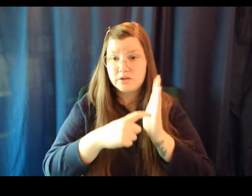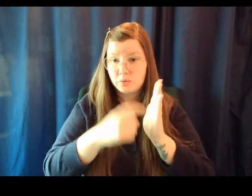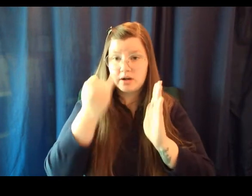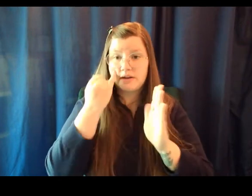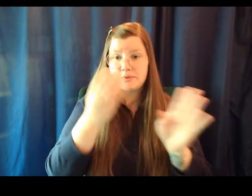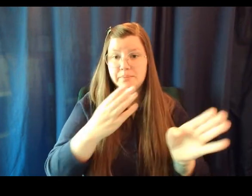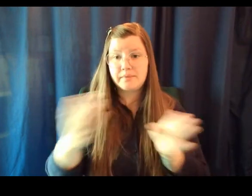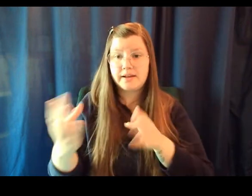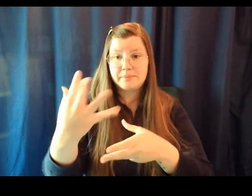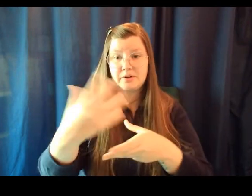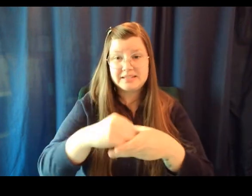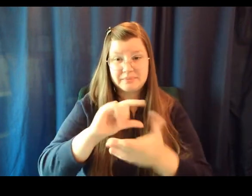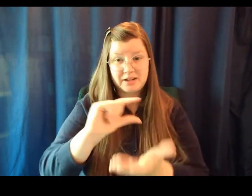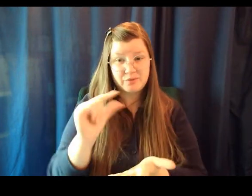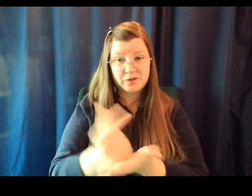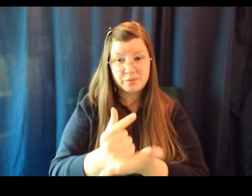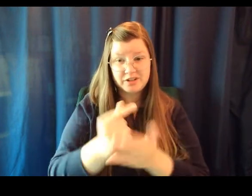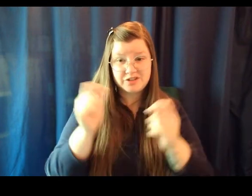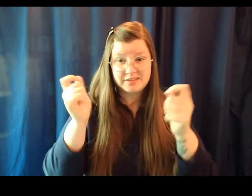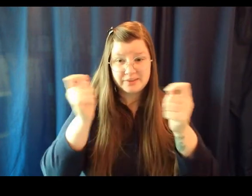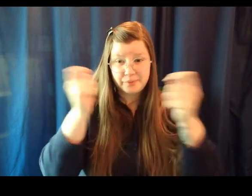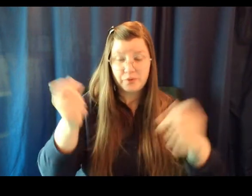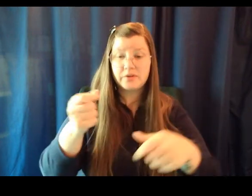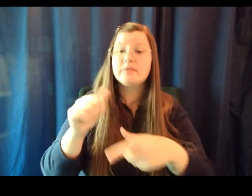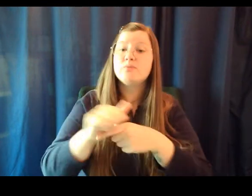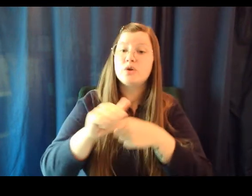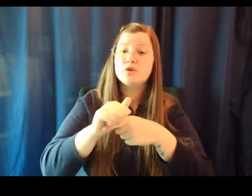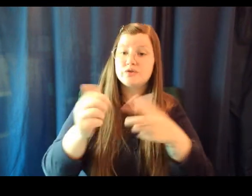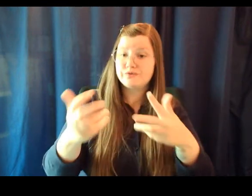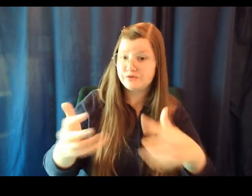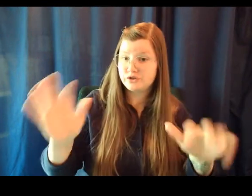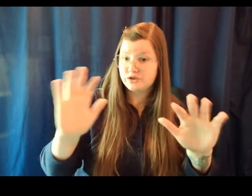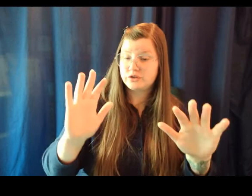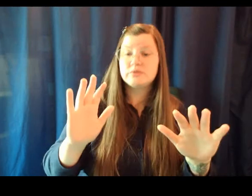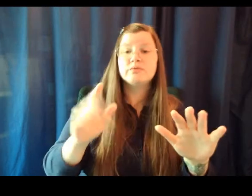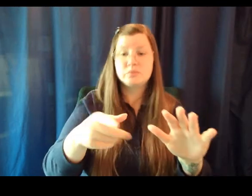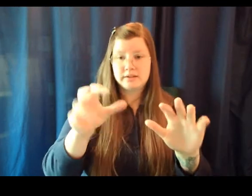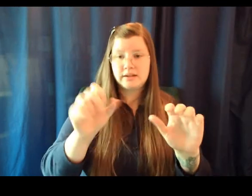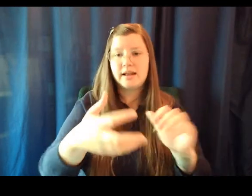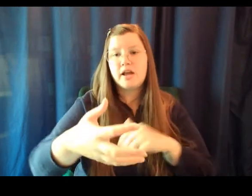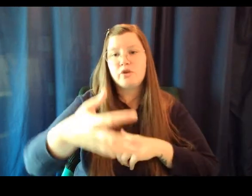After rehearsal, you will enjoy a grab n go breakfast; pick up your guest tickets and